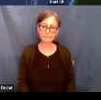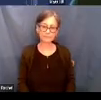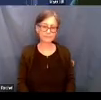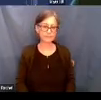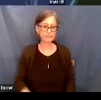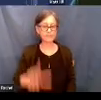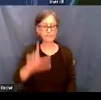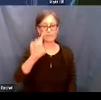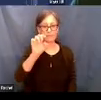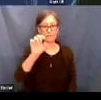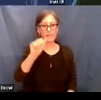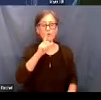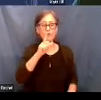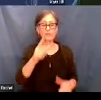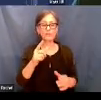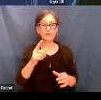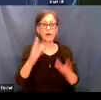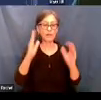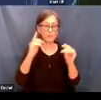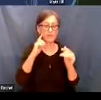LEAs are expected to review evidence